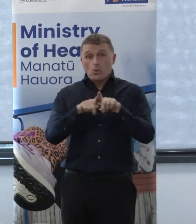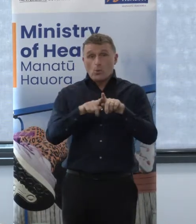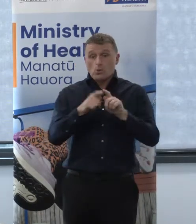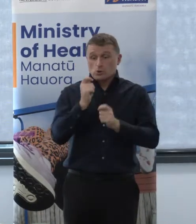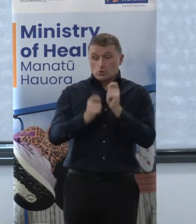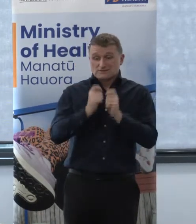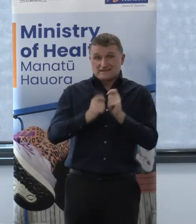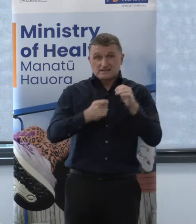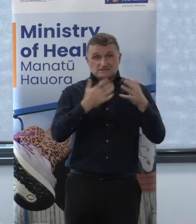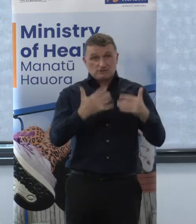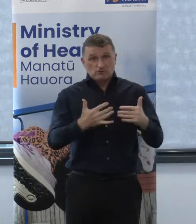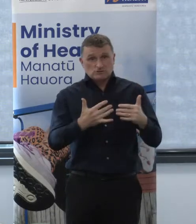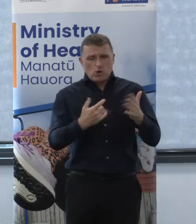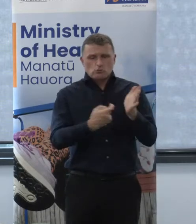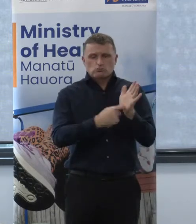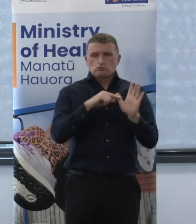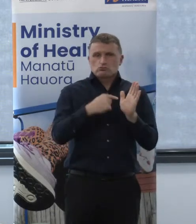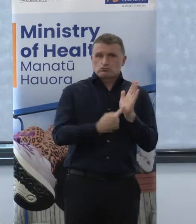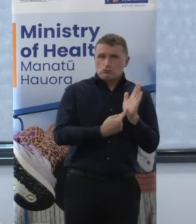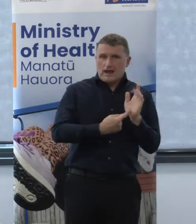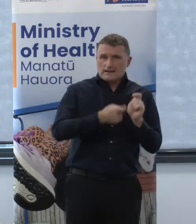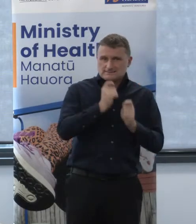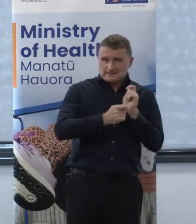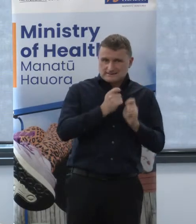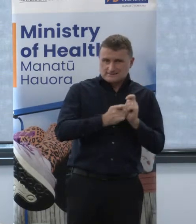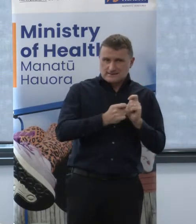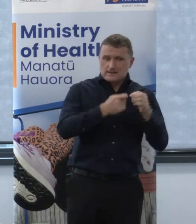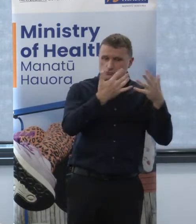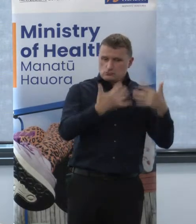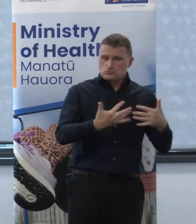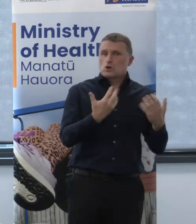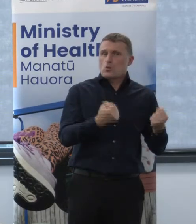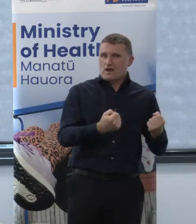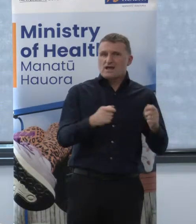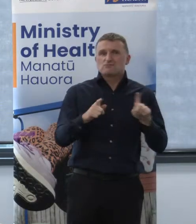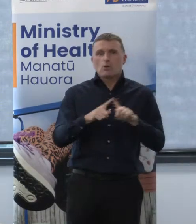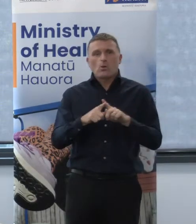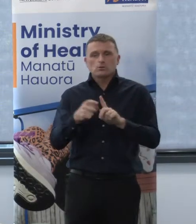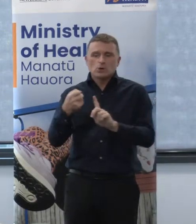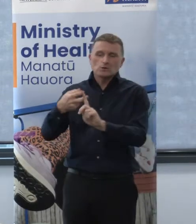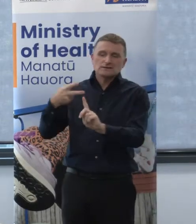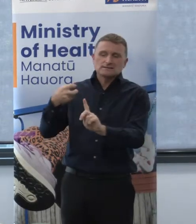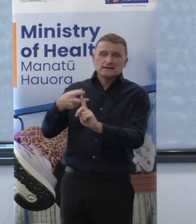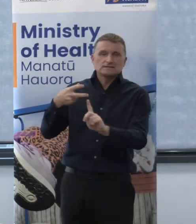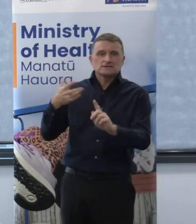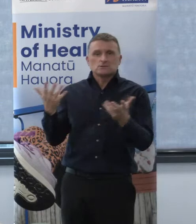backed up not only by the testing results in reporting, and RAT, but as Fiona said, we